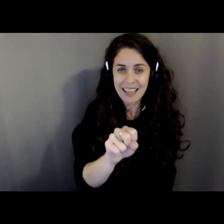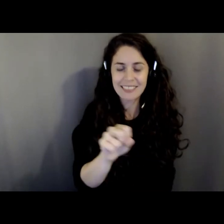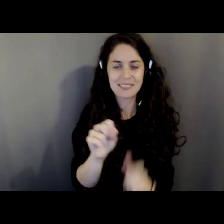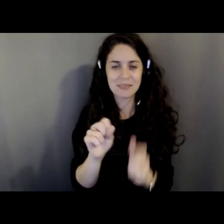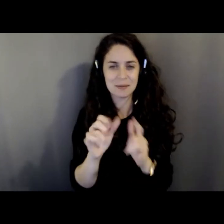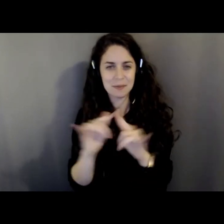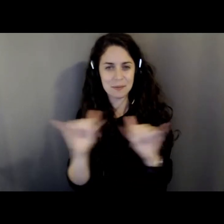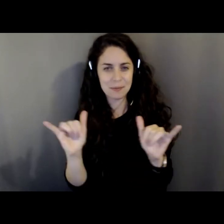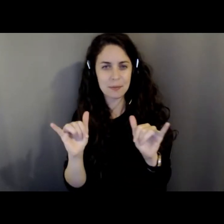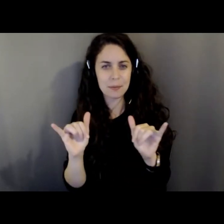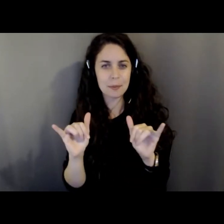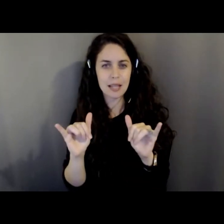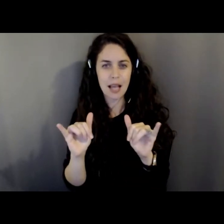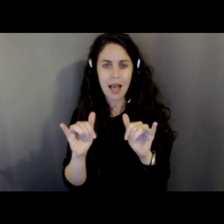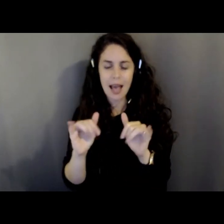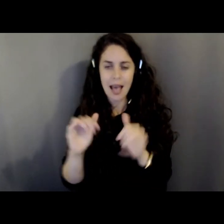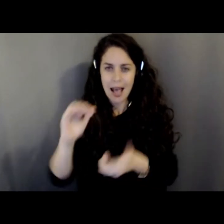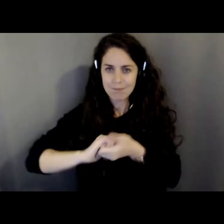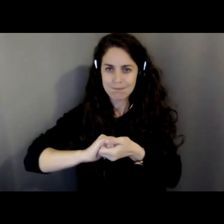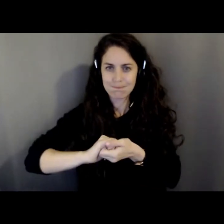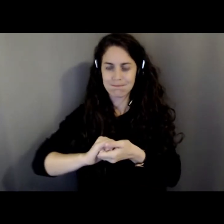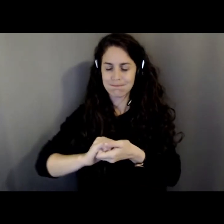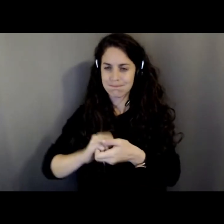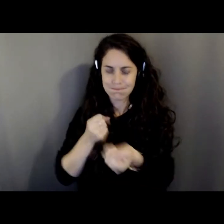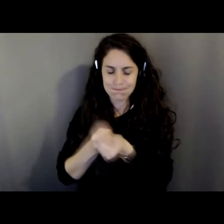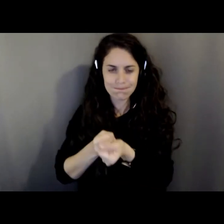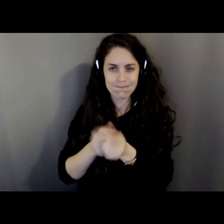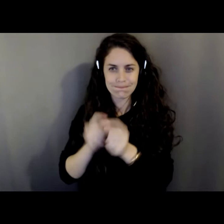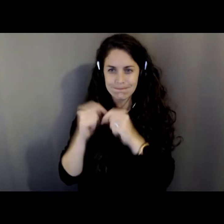promoted teamwork. It provided greater understanding and greater awareness.